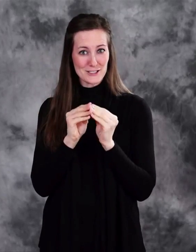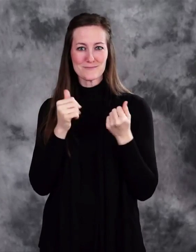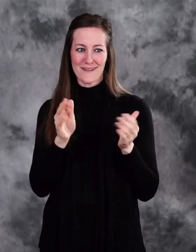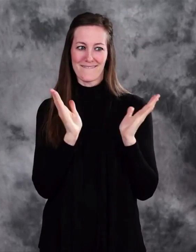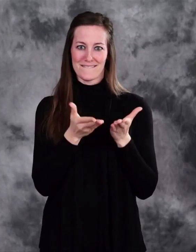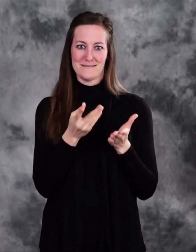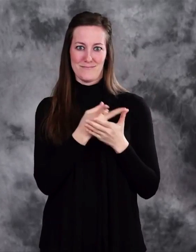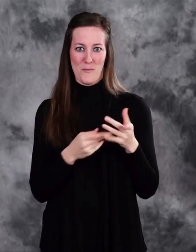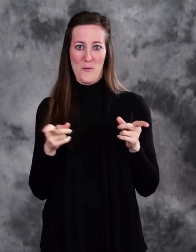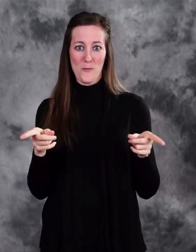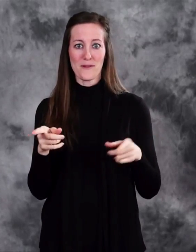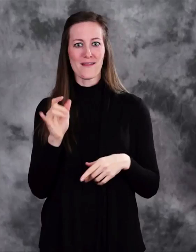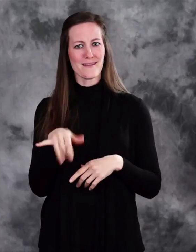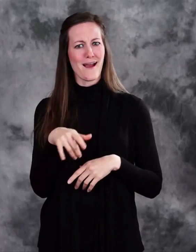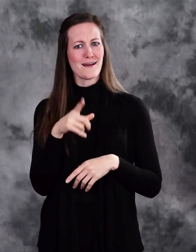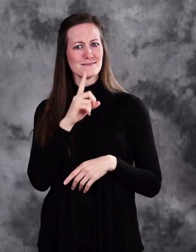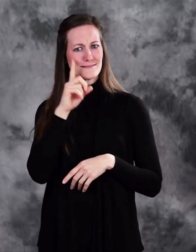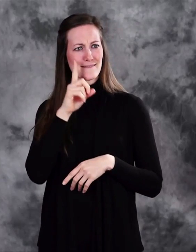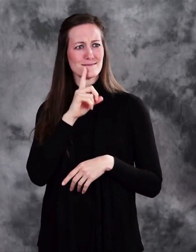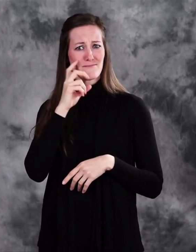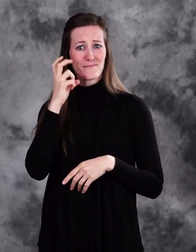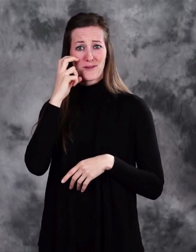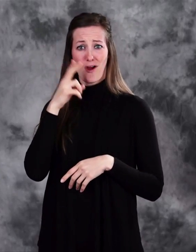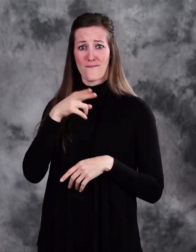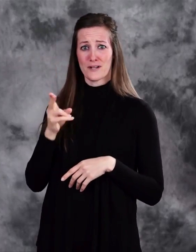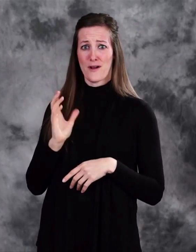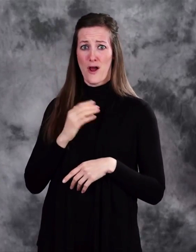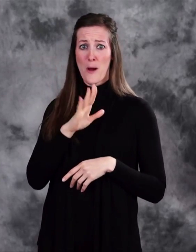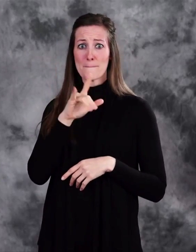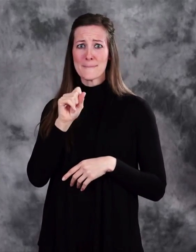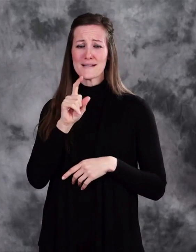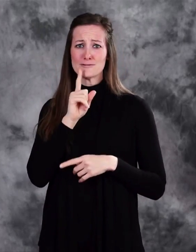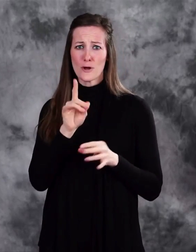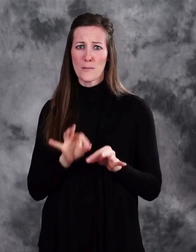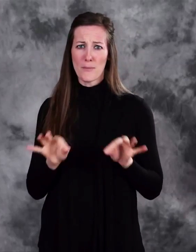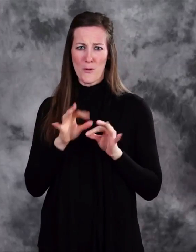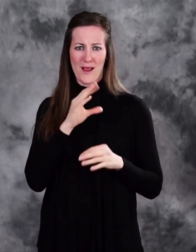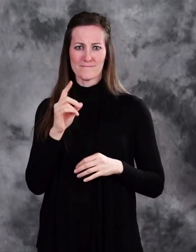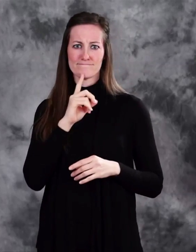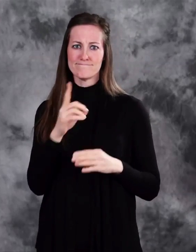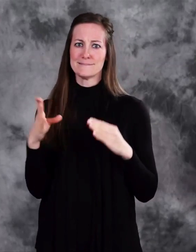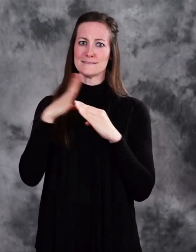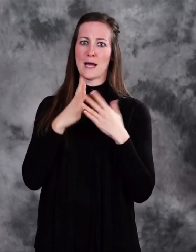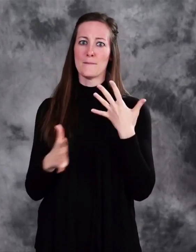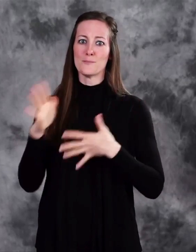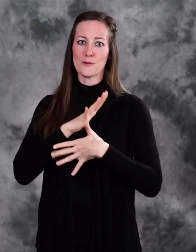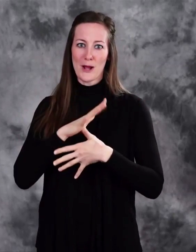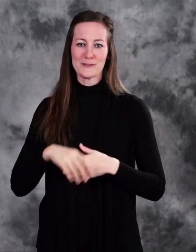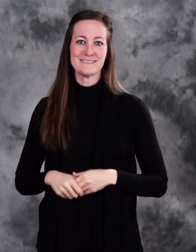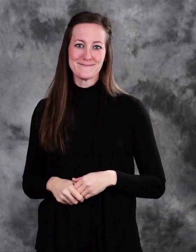to convince legislators that deaf and hard of hearing and deafblind spending bills should be funded. We are a priority.